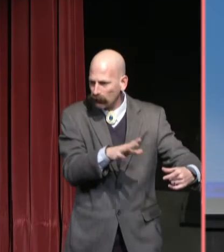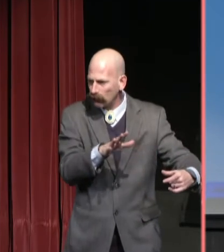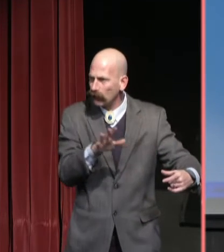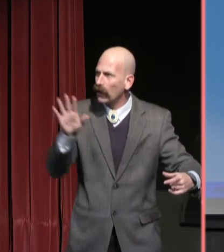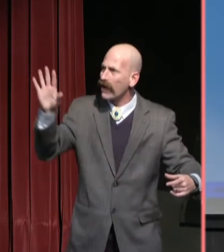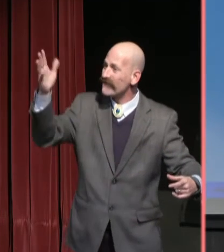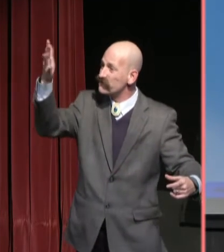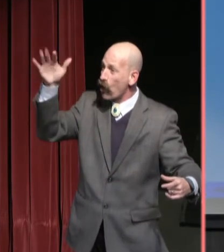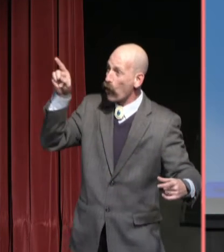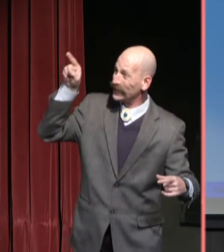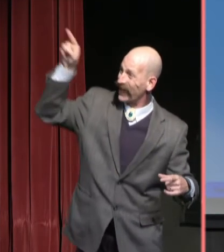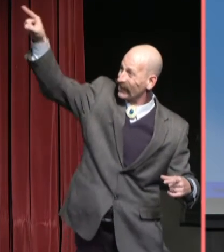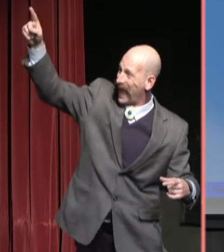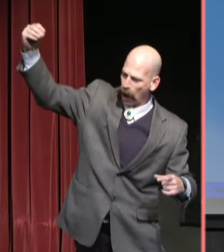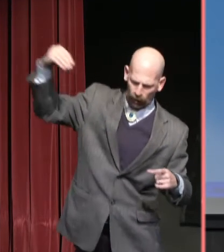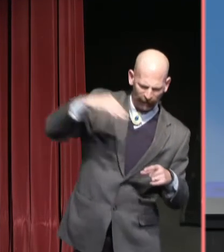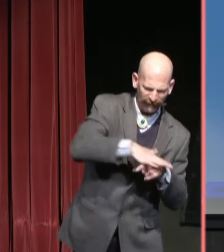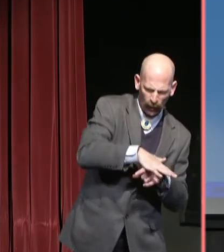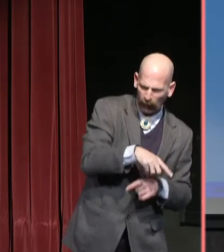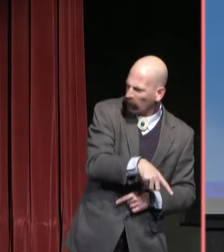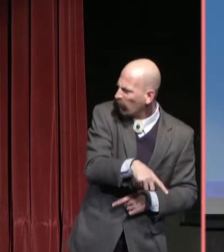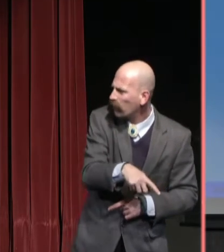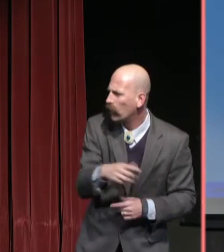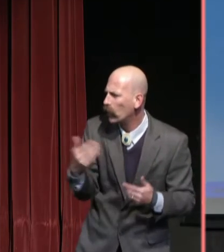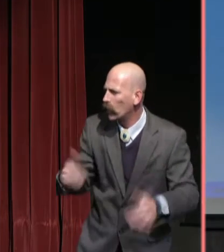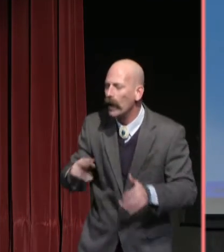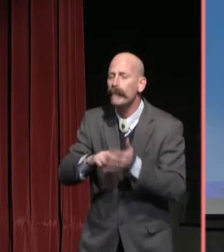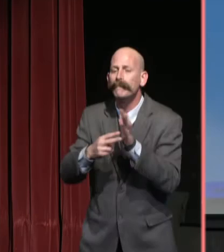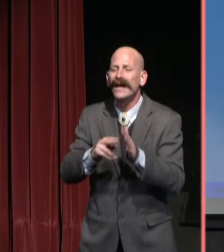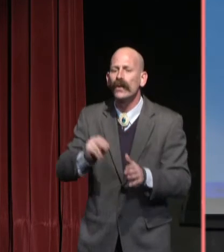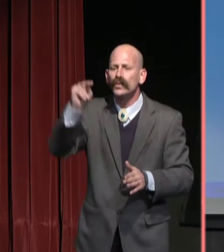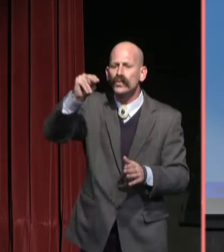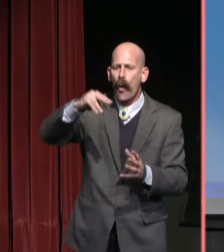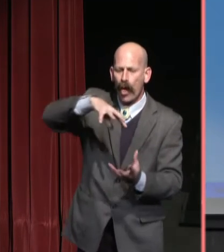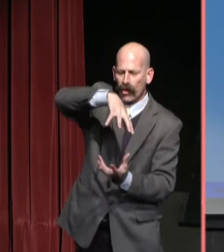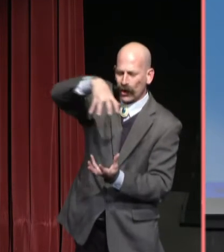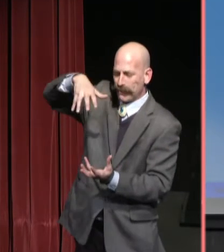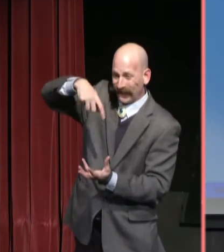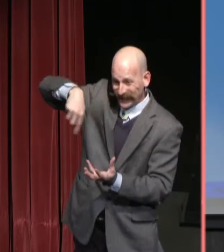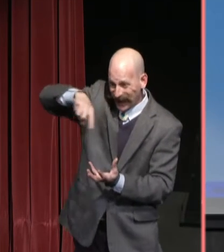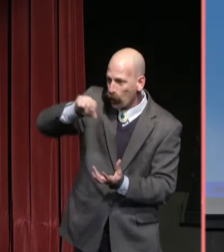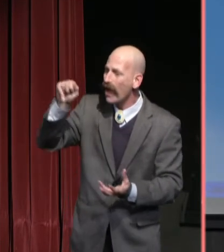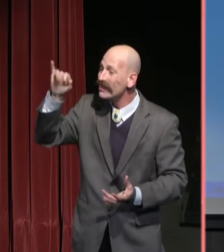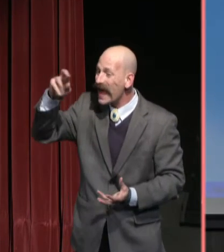So in other words, the air mixes very fast in the northern hemisphere. We didn't know that, back in that time.